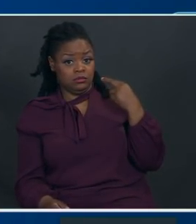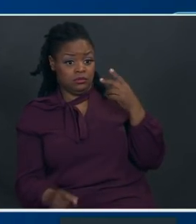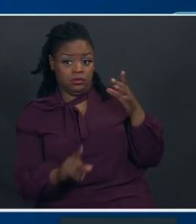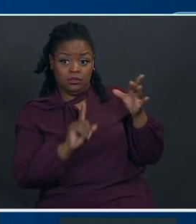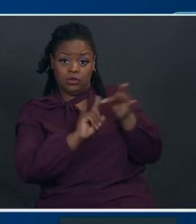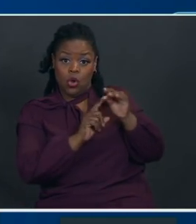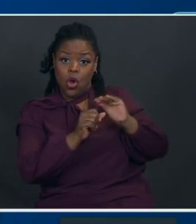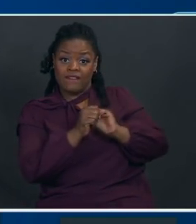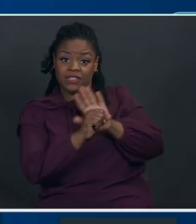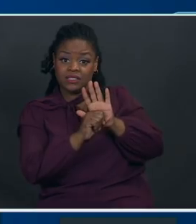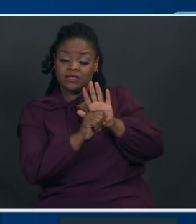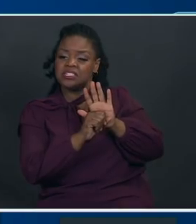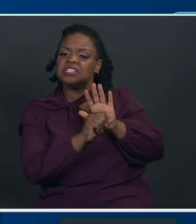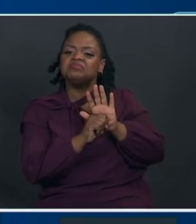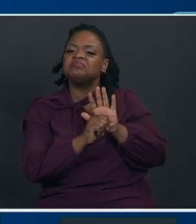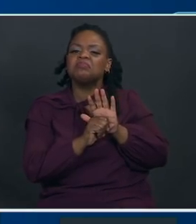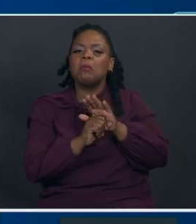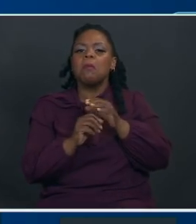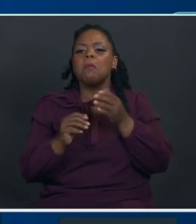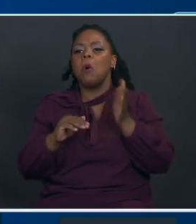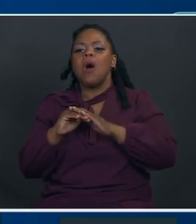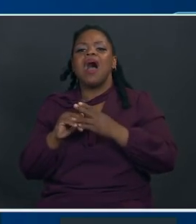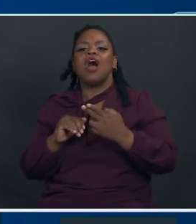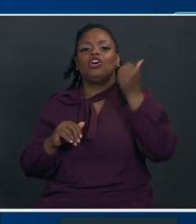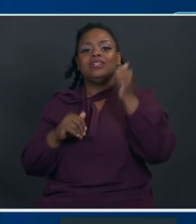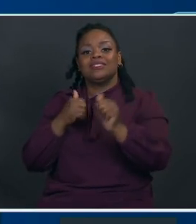or anaphylaxis from the vaccine. In the US.